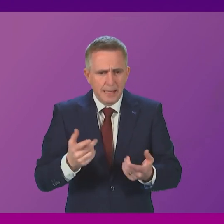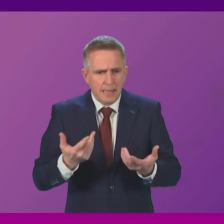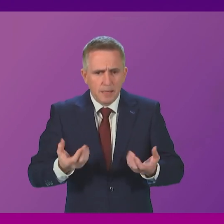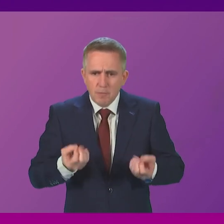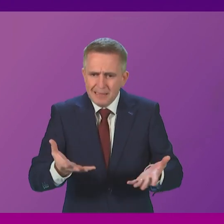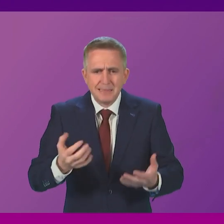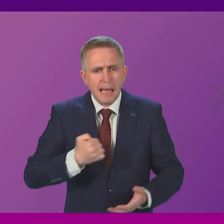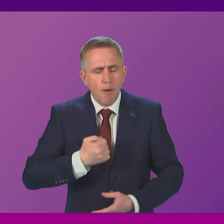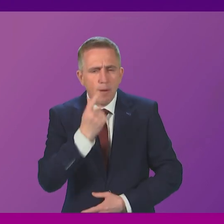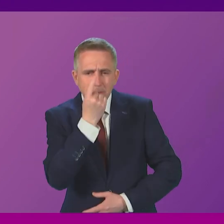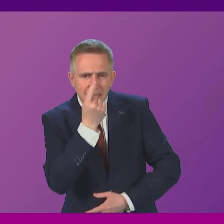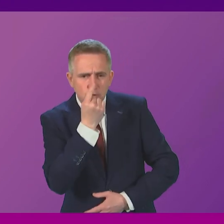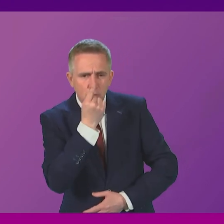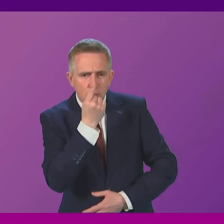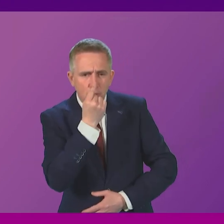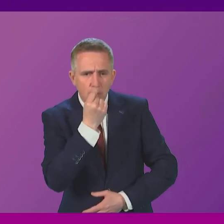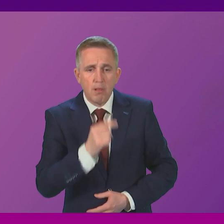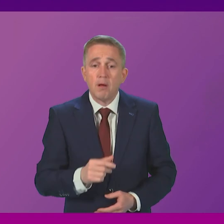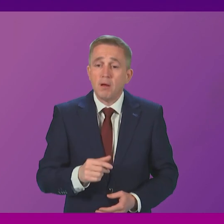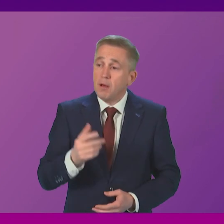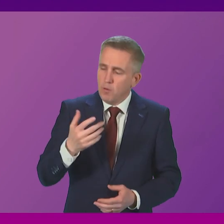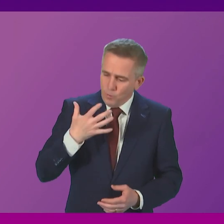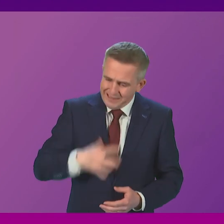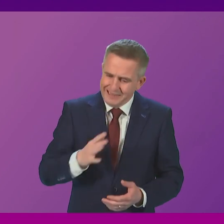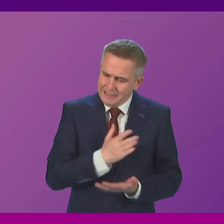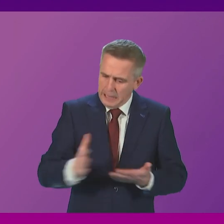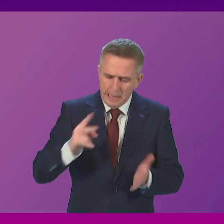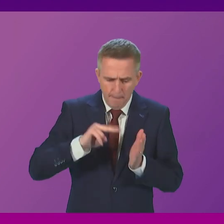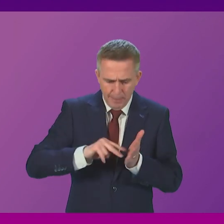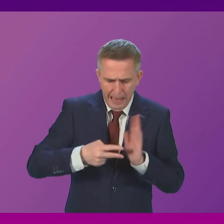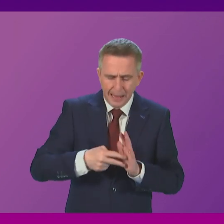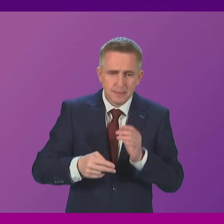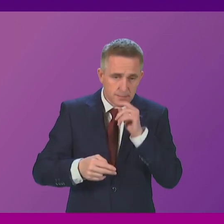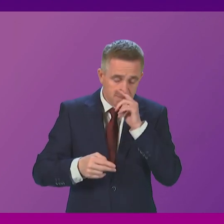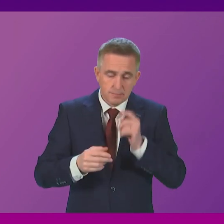A better future for Scotland starts with a plan to unlock the extraordinary talents and